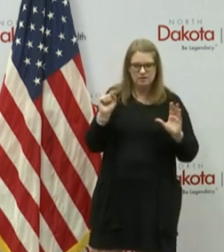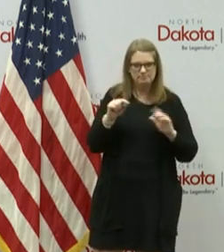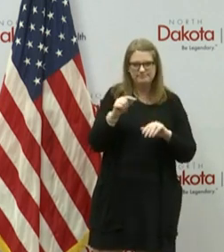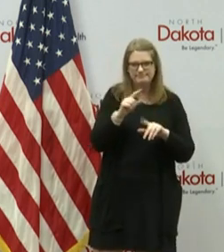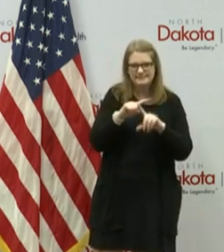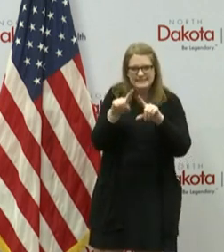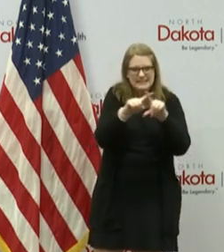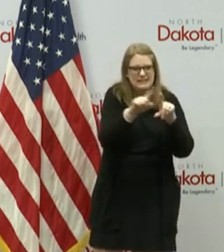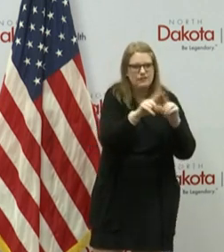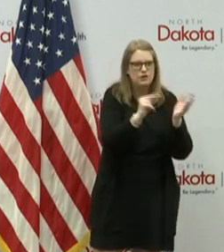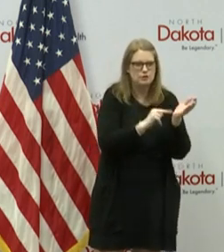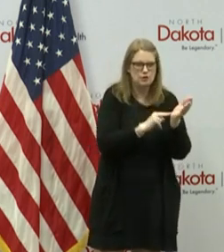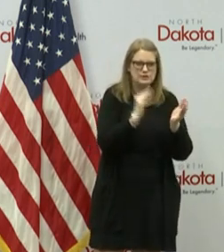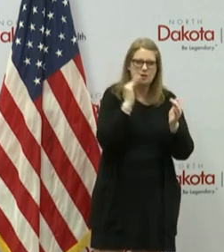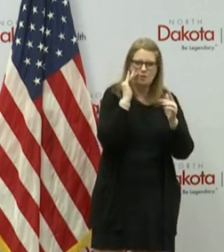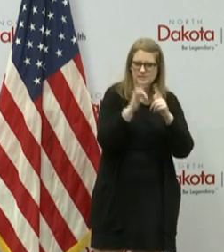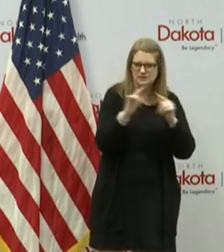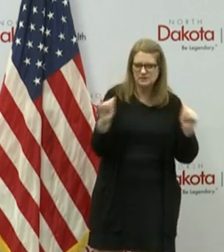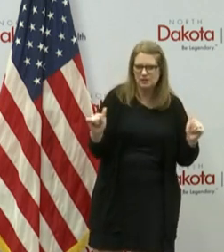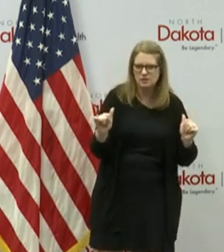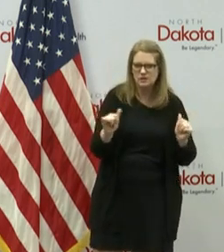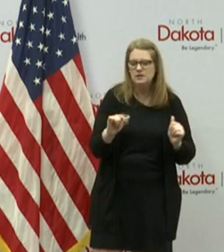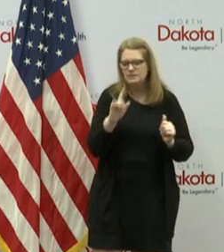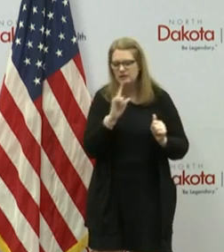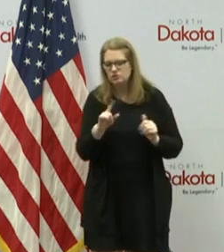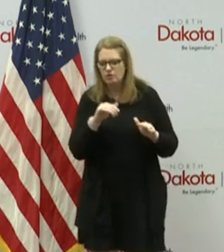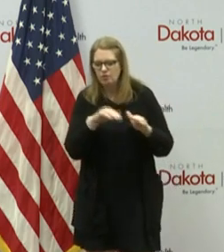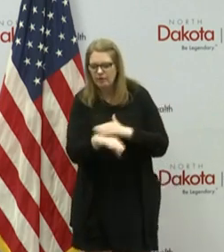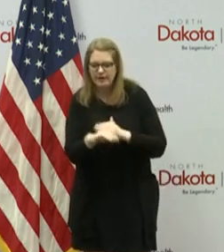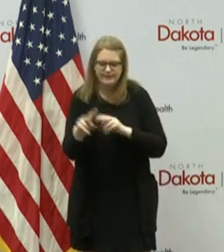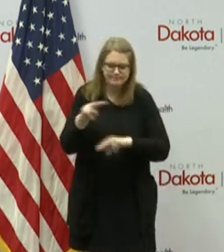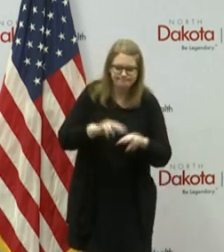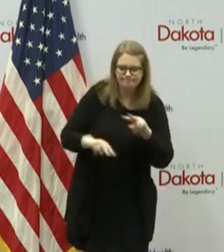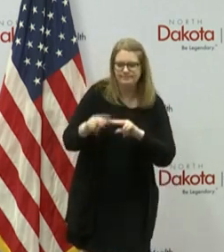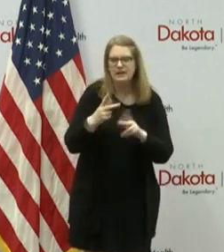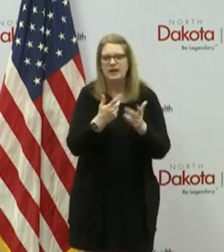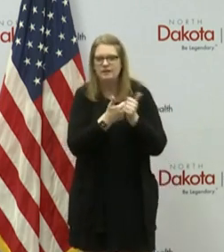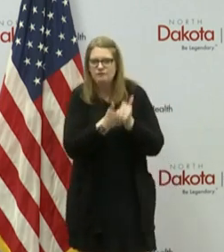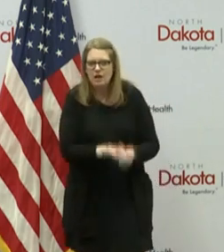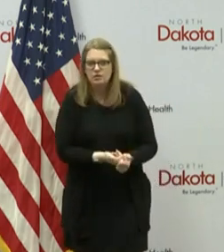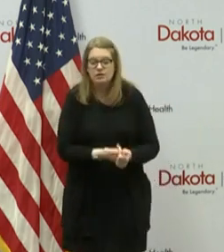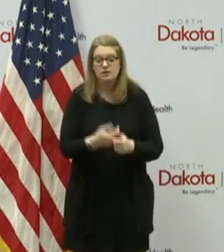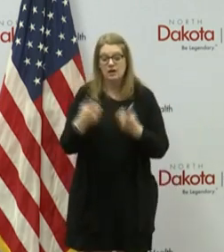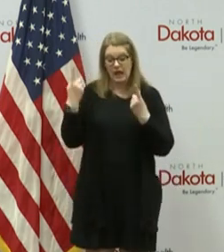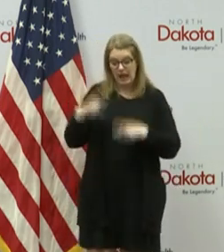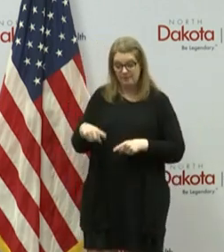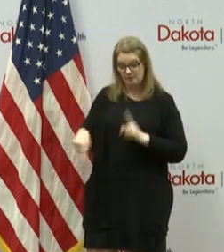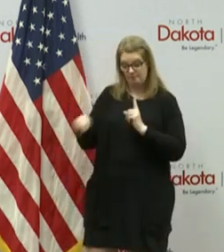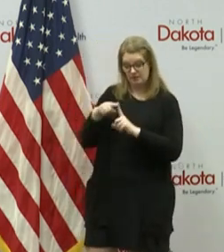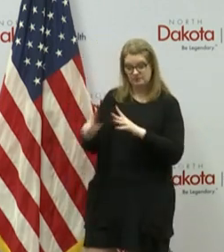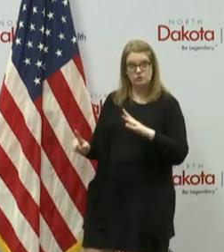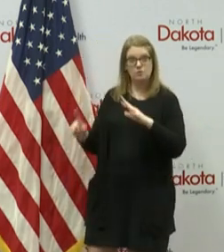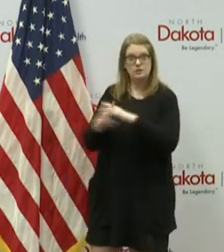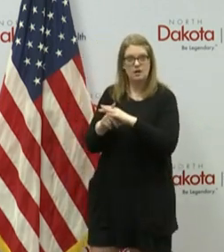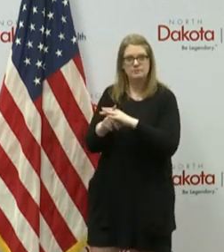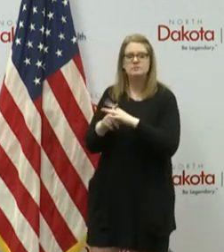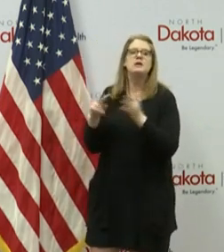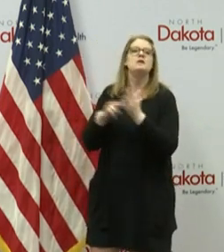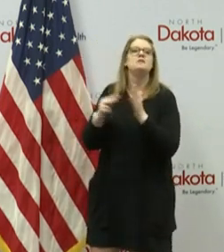WE DO HAVE RAPID RESPONSE TESTING TEAMS THAT ARE WORKING COLLABORATIVELY WITH LONG-TERM CARE FACILITIES TO ENSURE PROPER PROTOCOLS ARE BEING FOLLOWED.